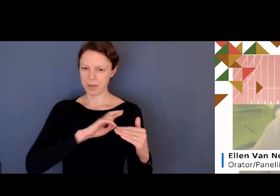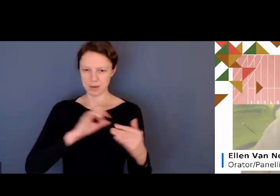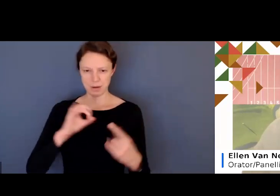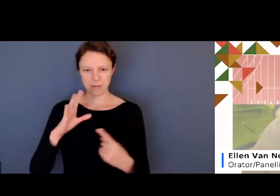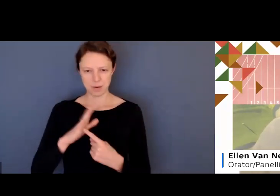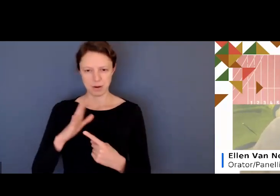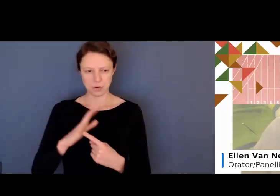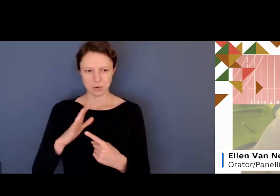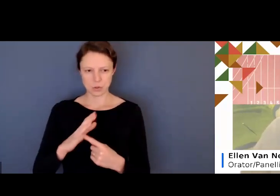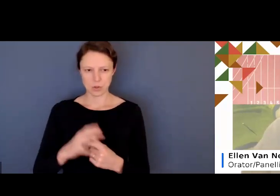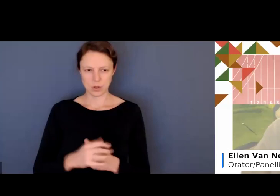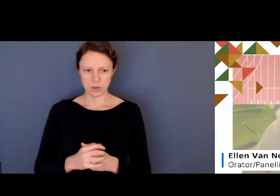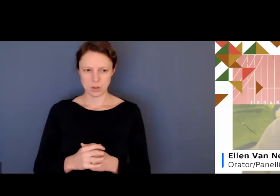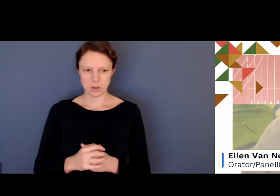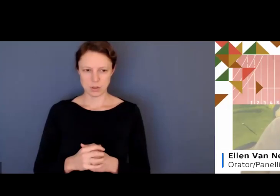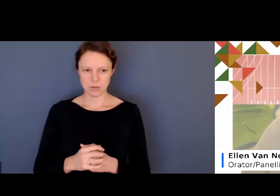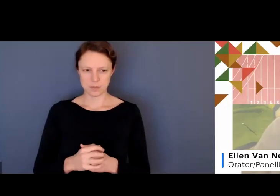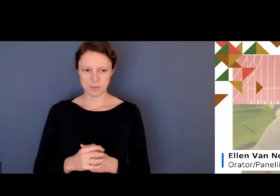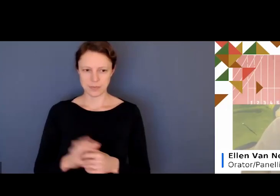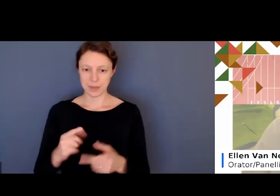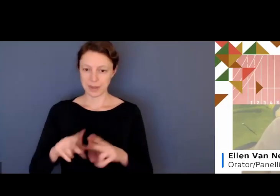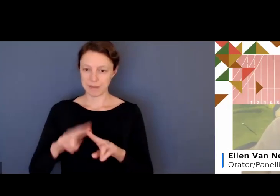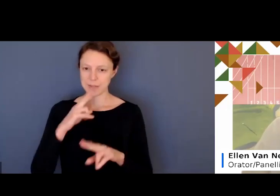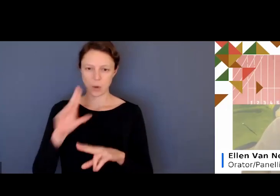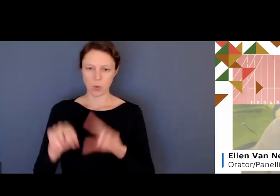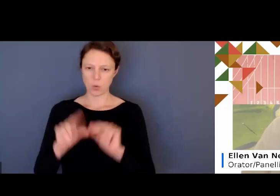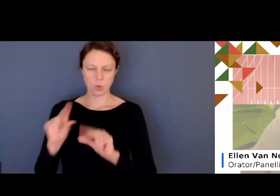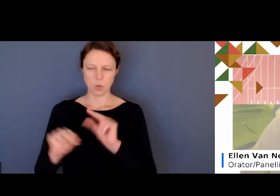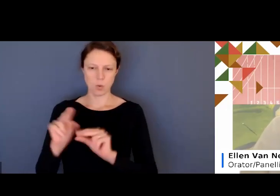steeped in a culture of denial, ism and self-protection.